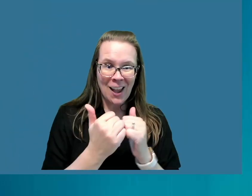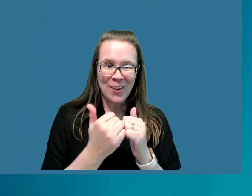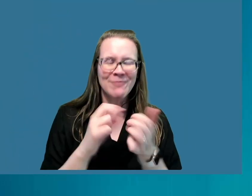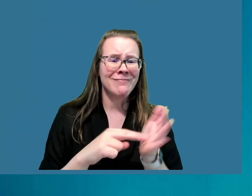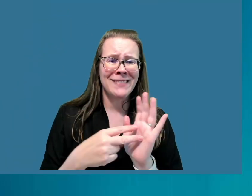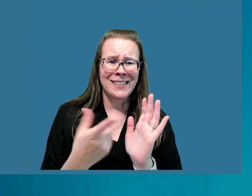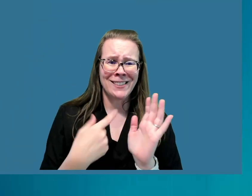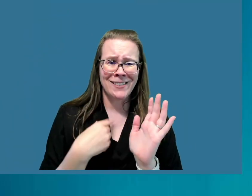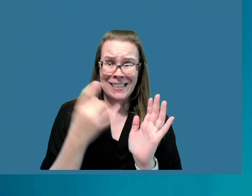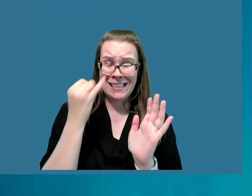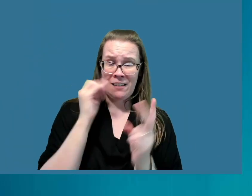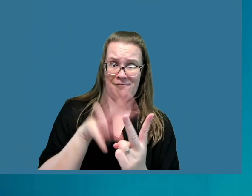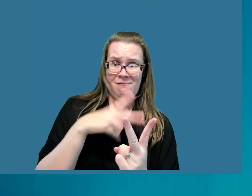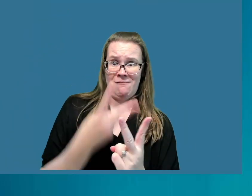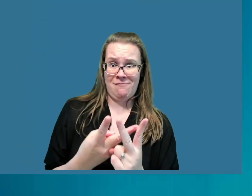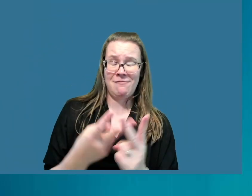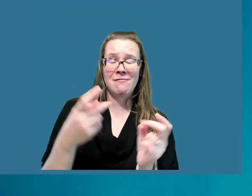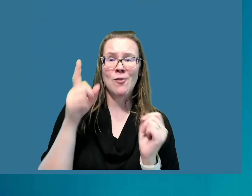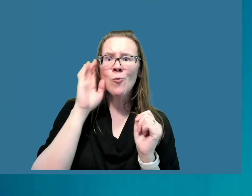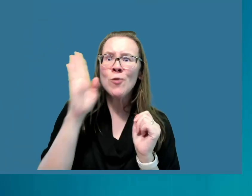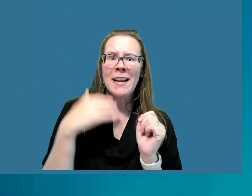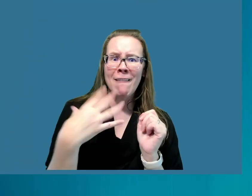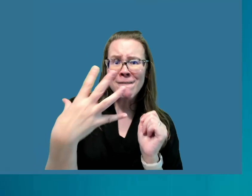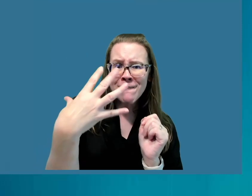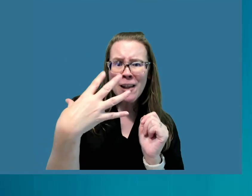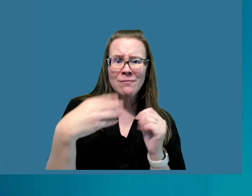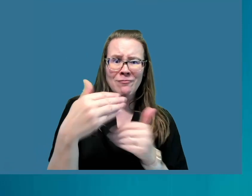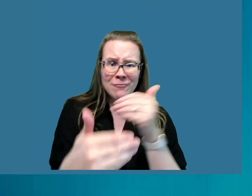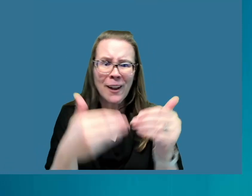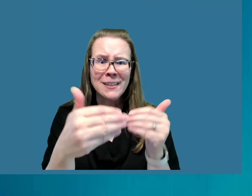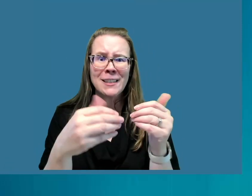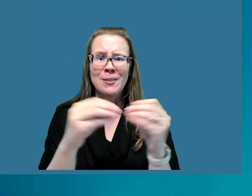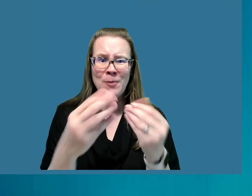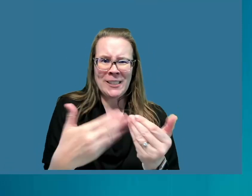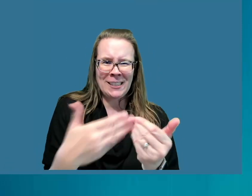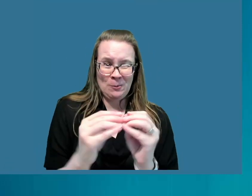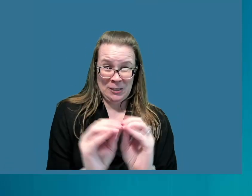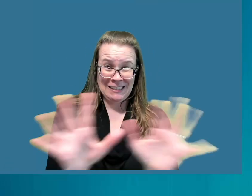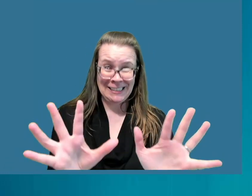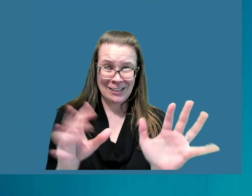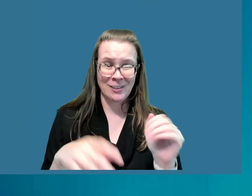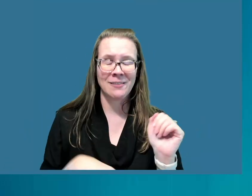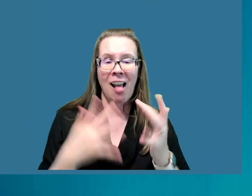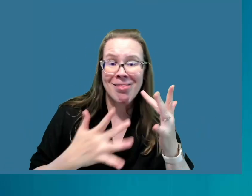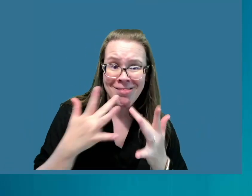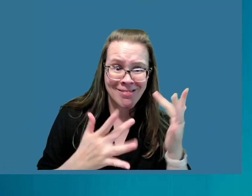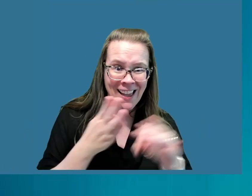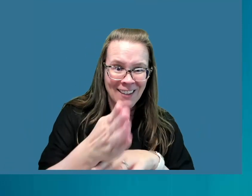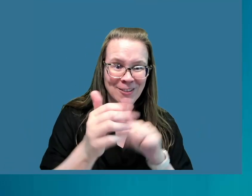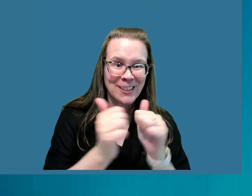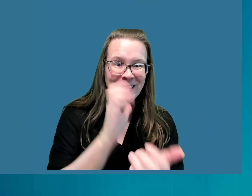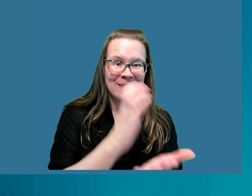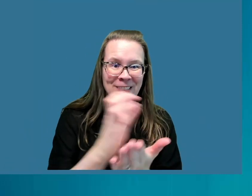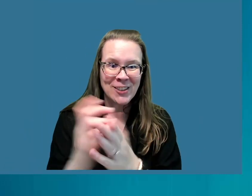and also just my process. Um and I thought of the idea of creating this tutorial after